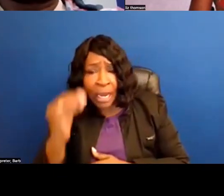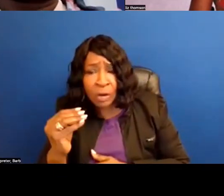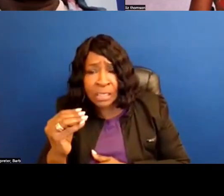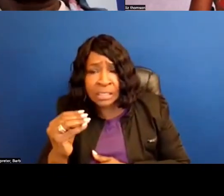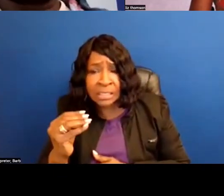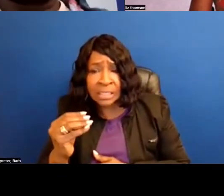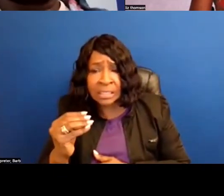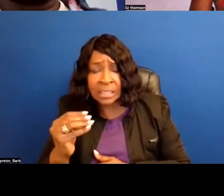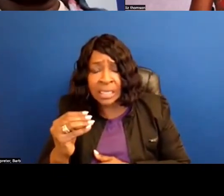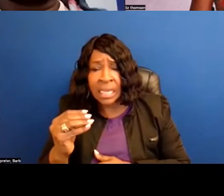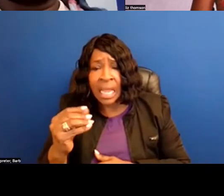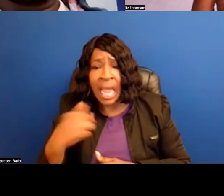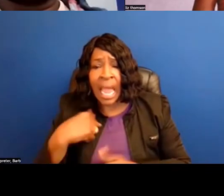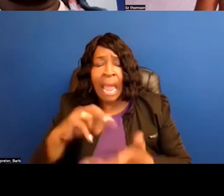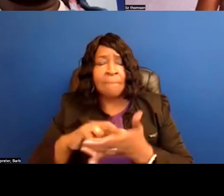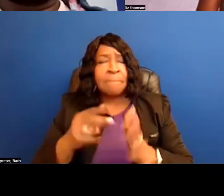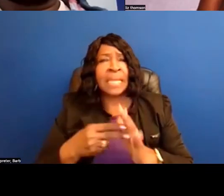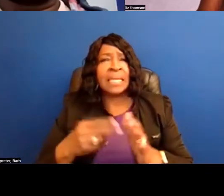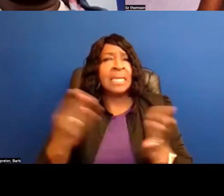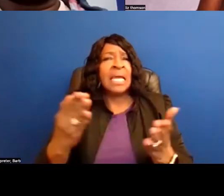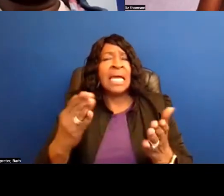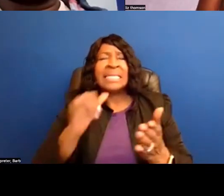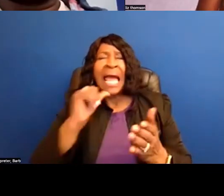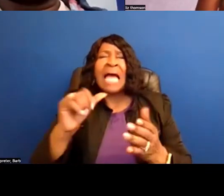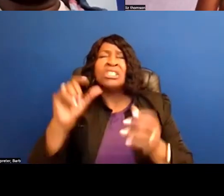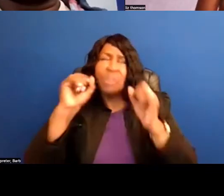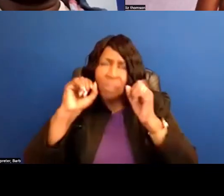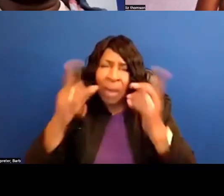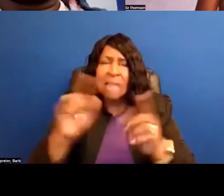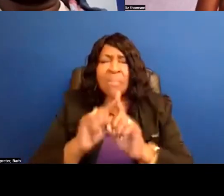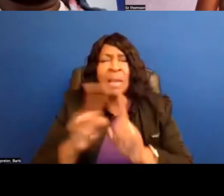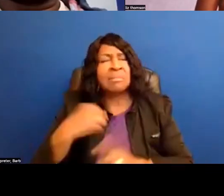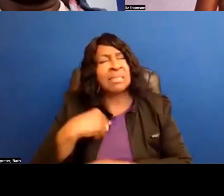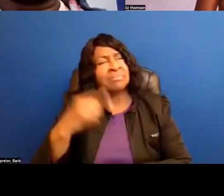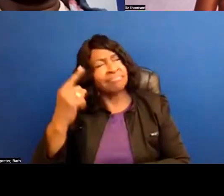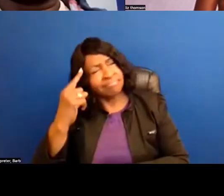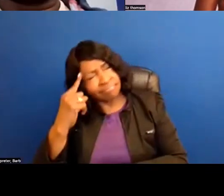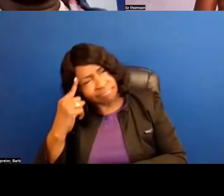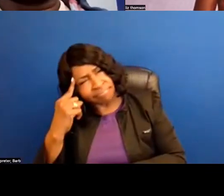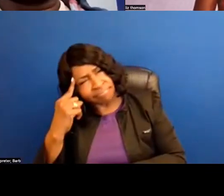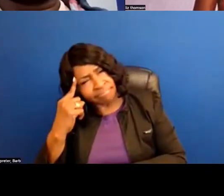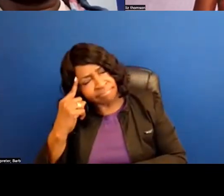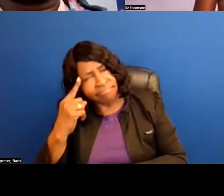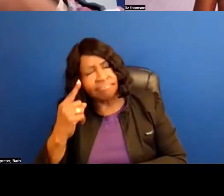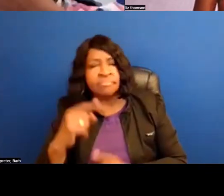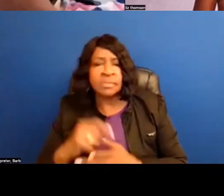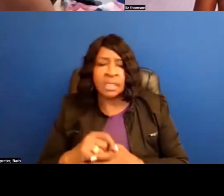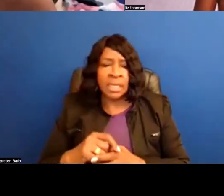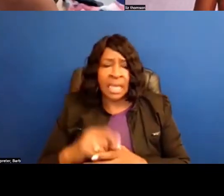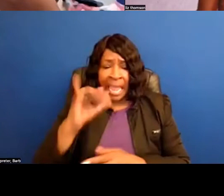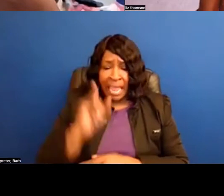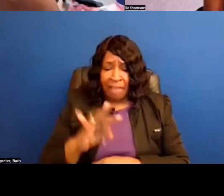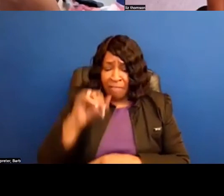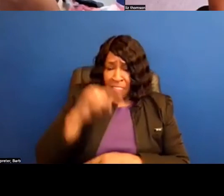I mean, maybe not surprised, but I thought to myself, if this is the experiences of these students